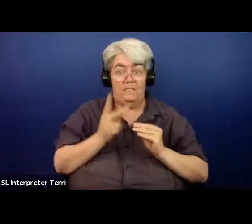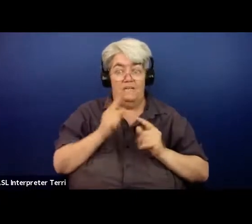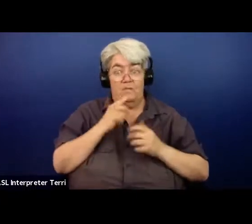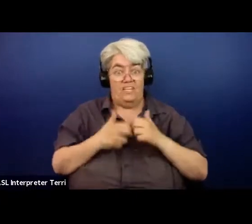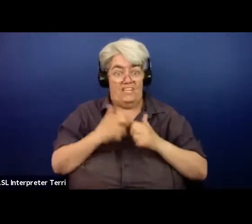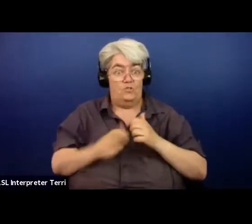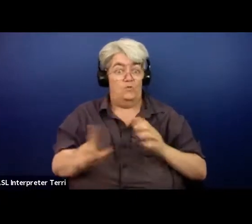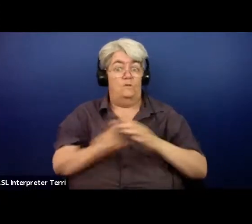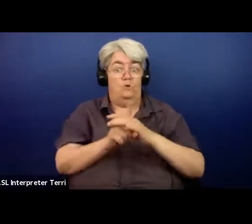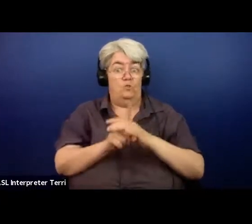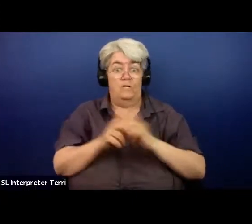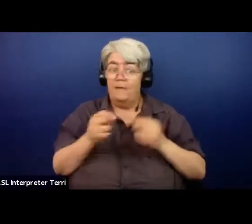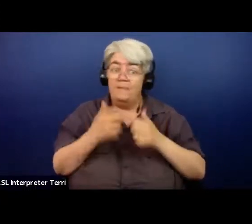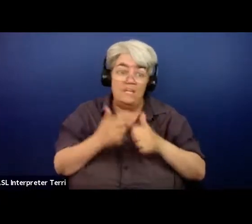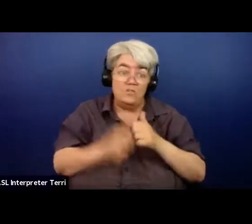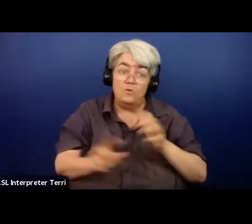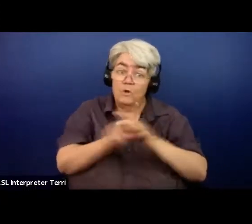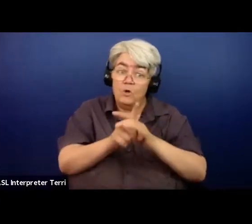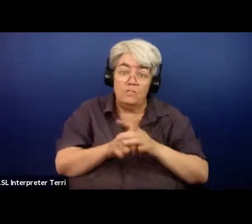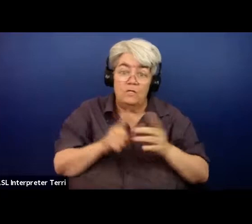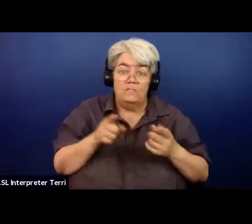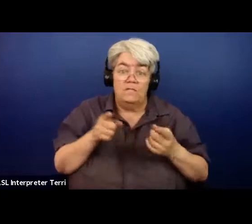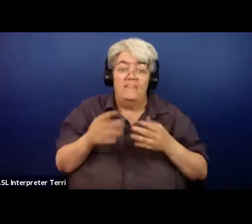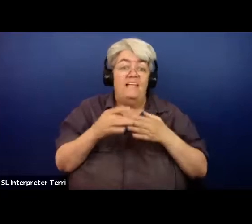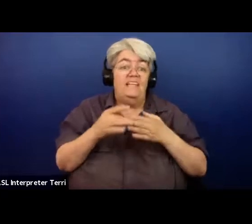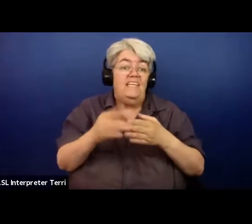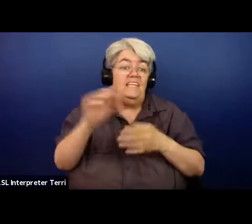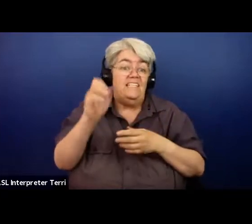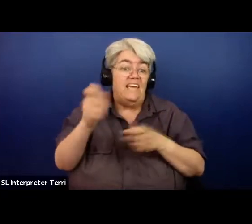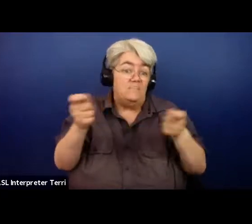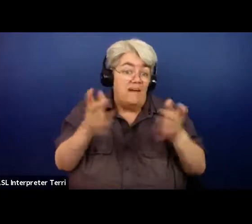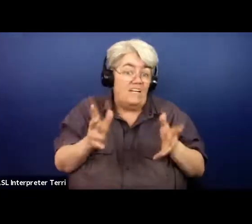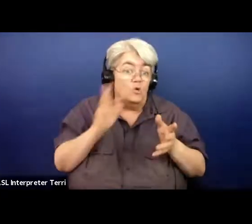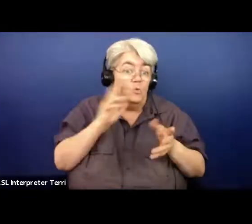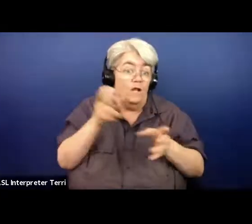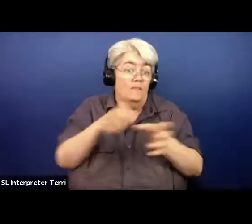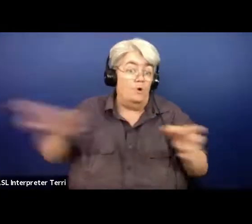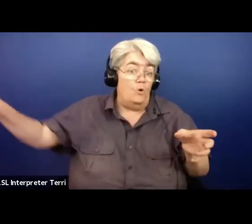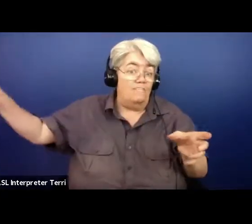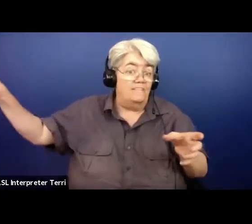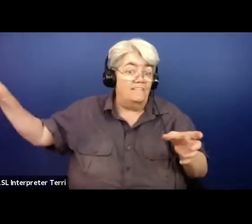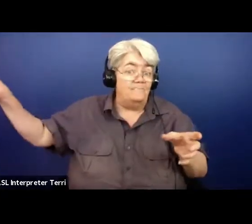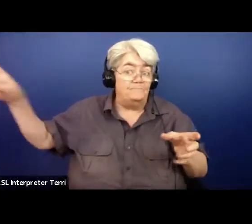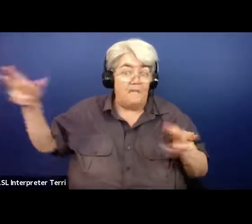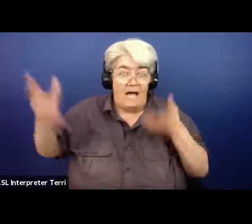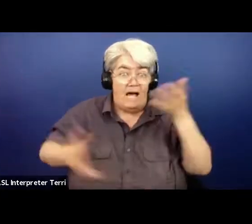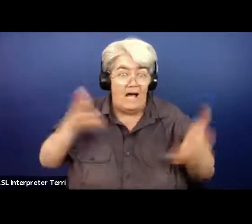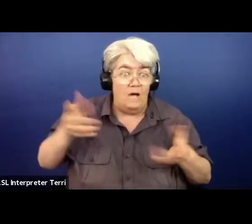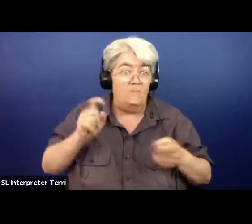issue emerging might be the lead case manager is moving on to the different role. We need to be proactive and get in and offer